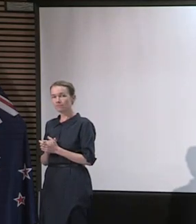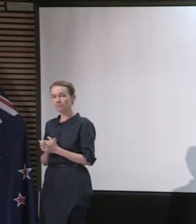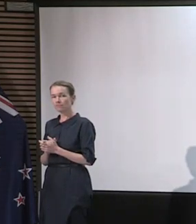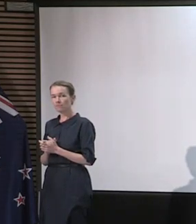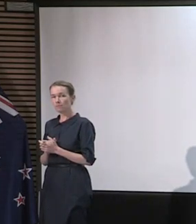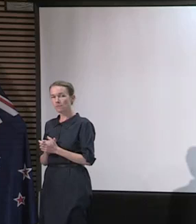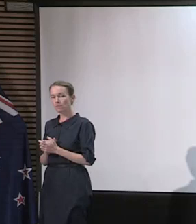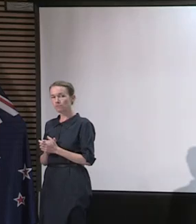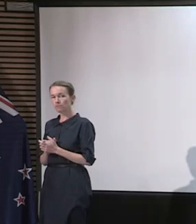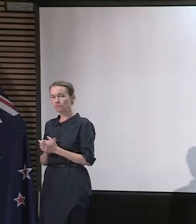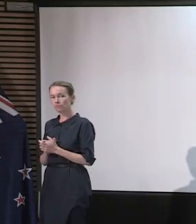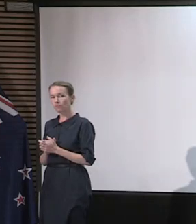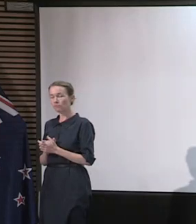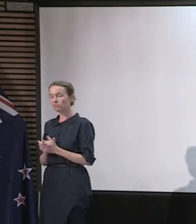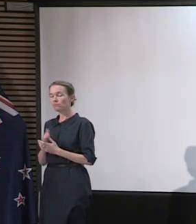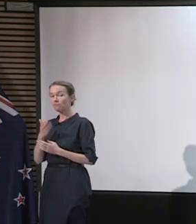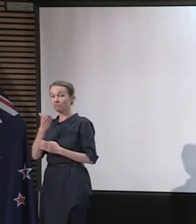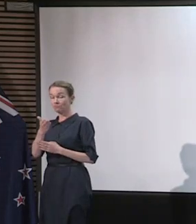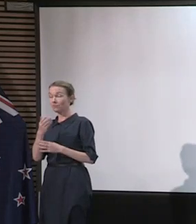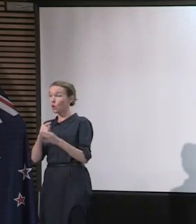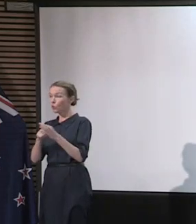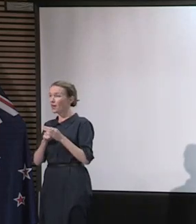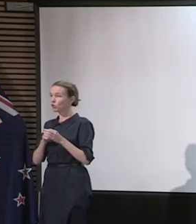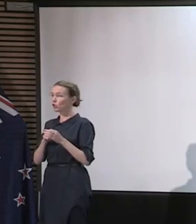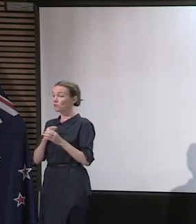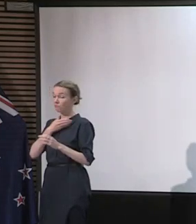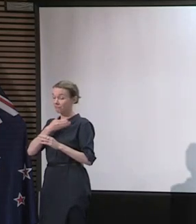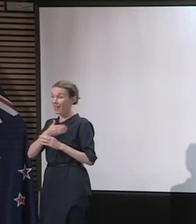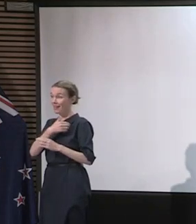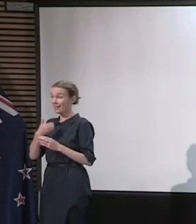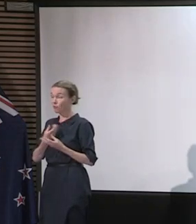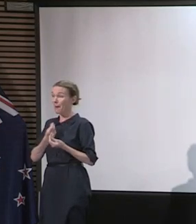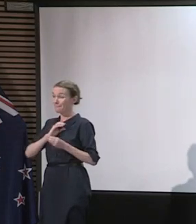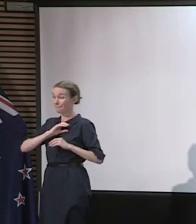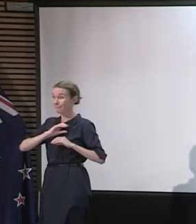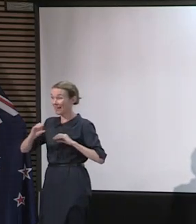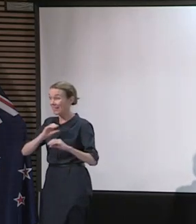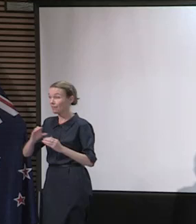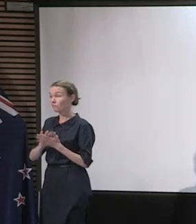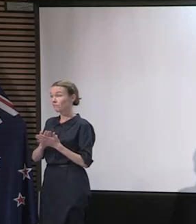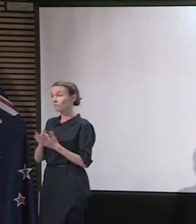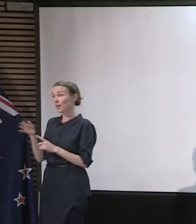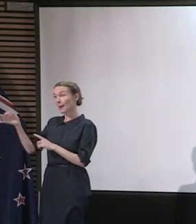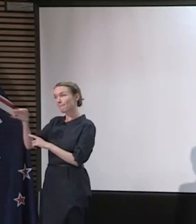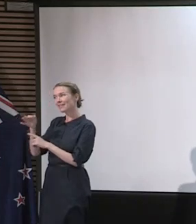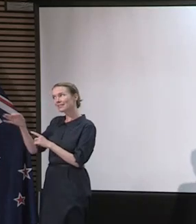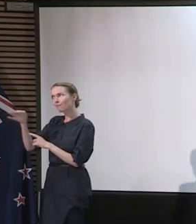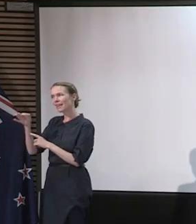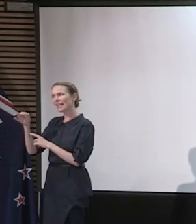INDISTINCTLY) encountering huge fiscal burden, how to pay for the stimulus package. New Zealand is no exception. Speaking to people in the